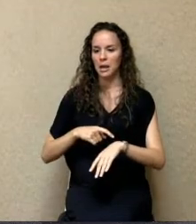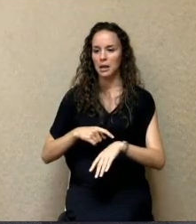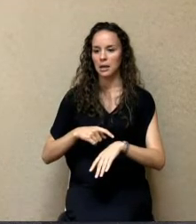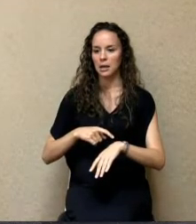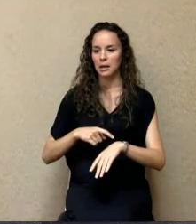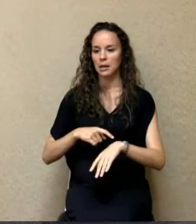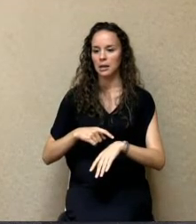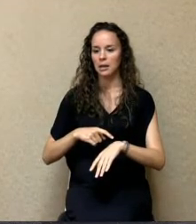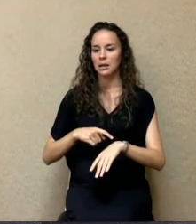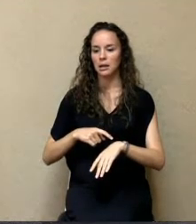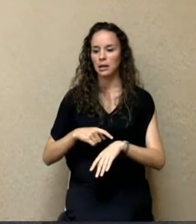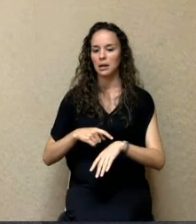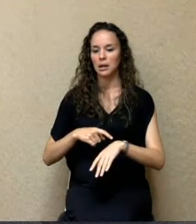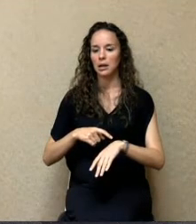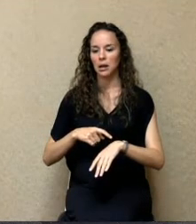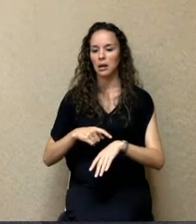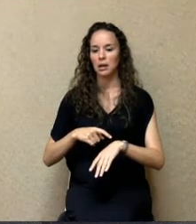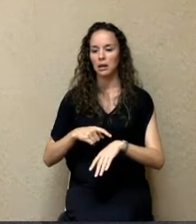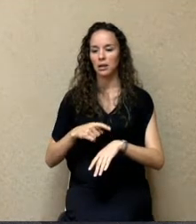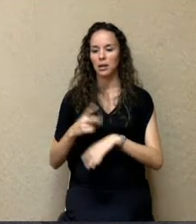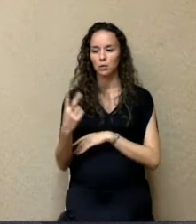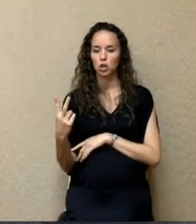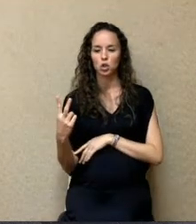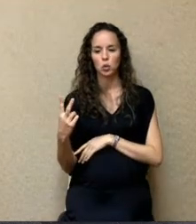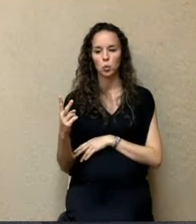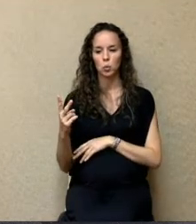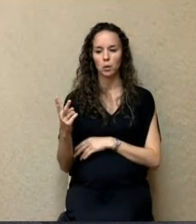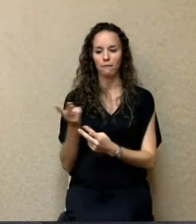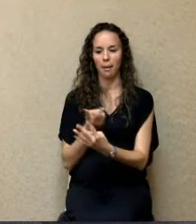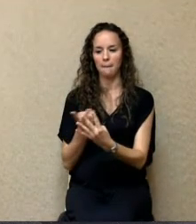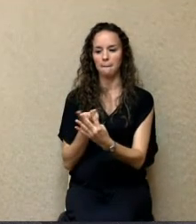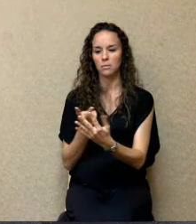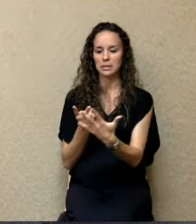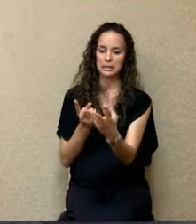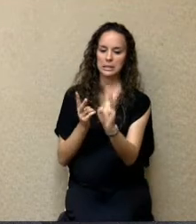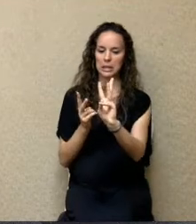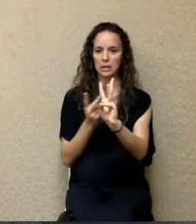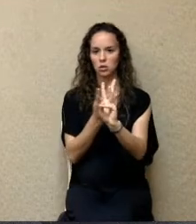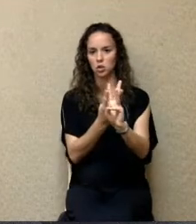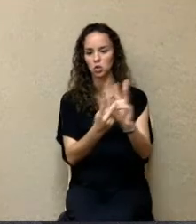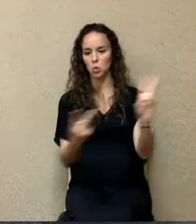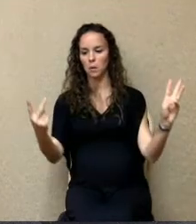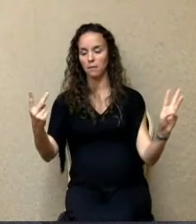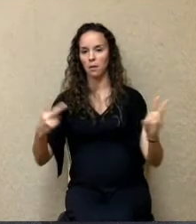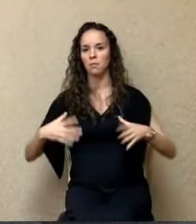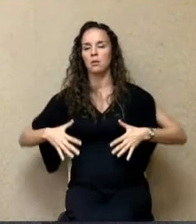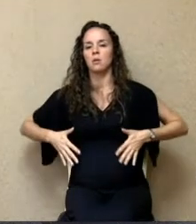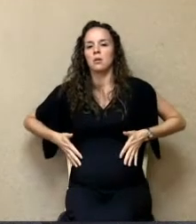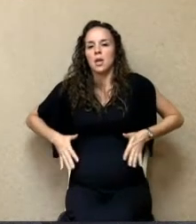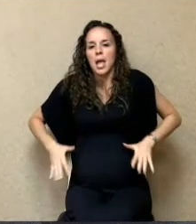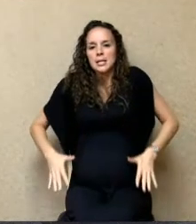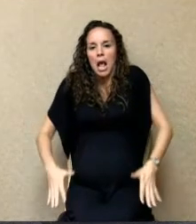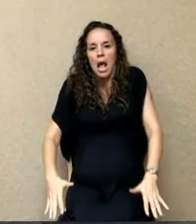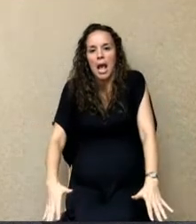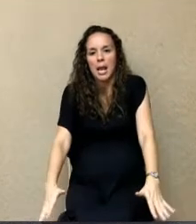major anxiety for probably two of them. So, we did make sure we had like a really awesome